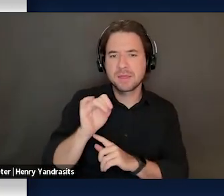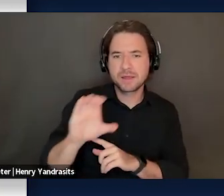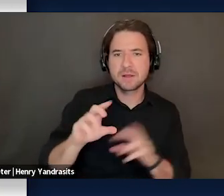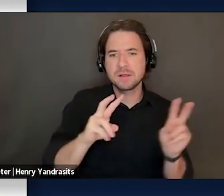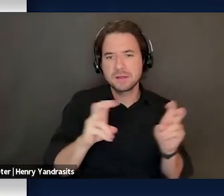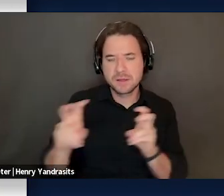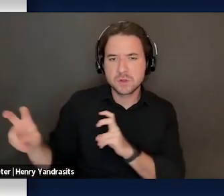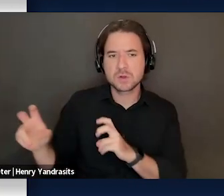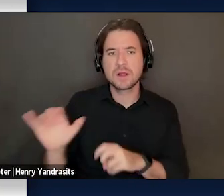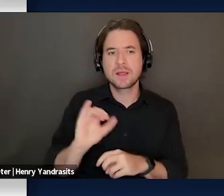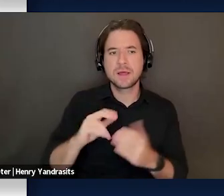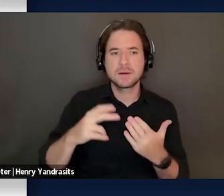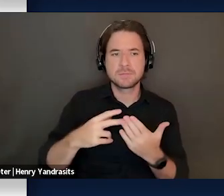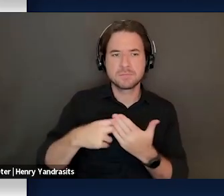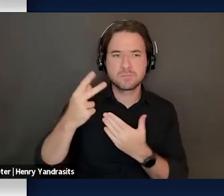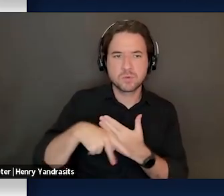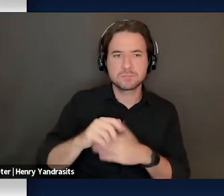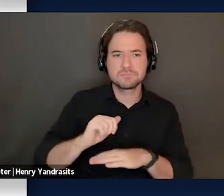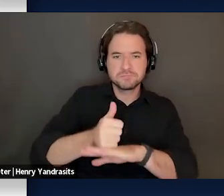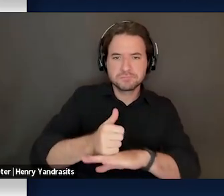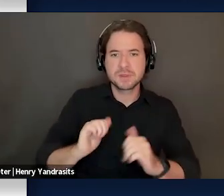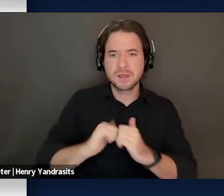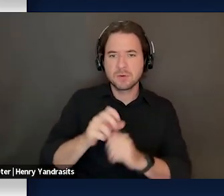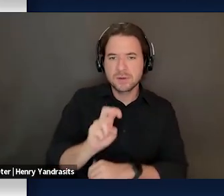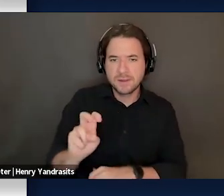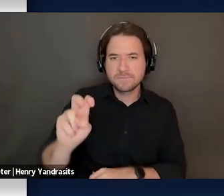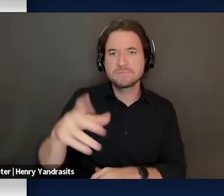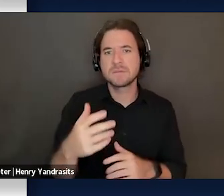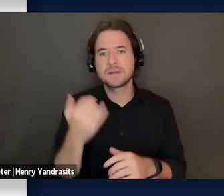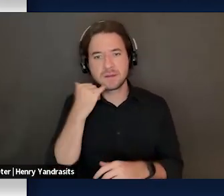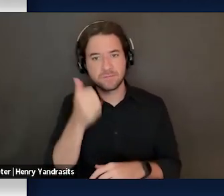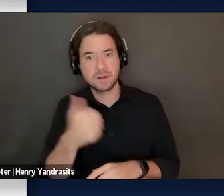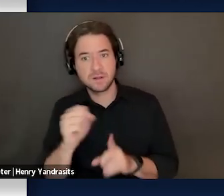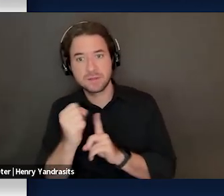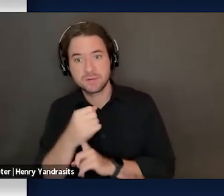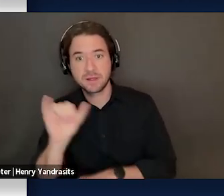cochlear implantation, um, how to kind of navigate when there's other situations like Deaf Plus.